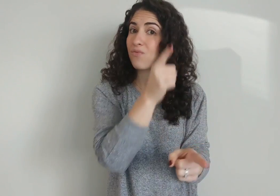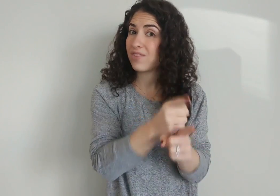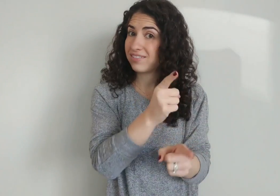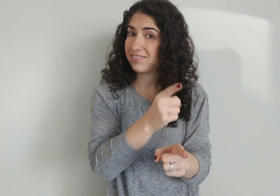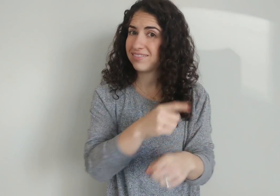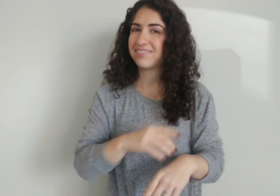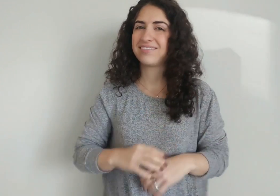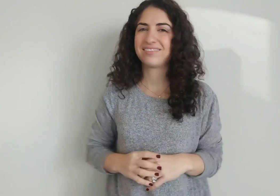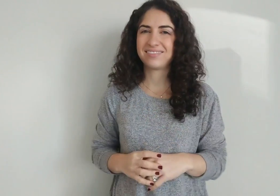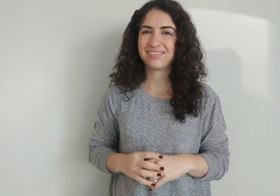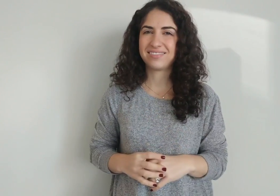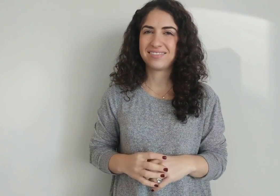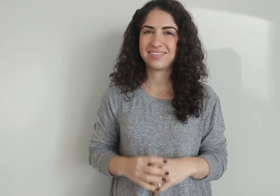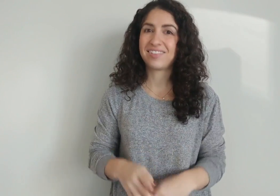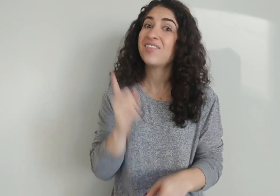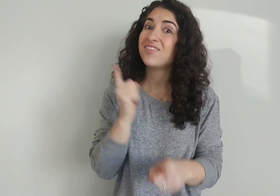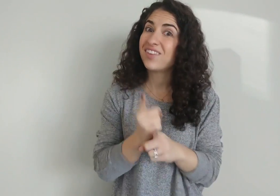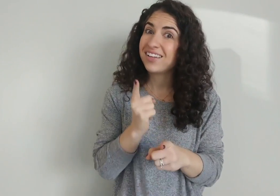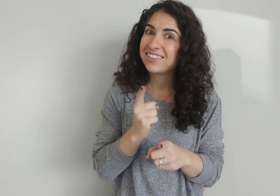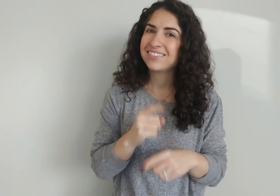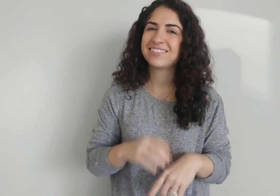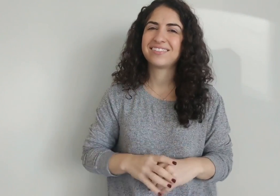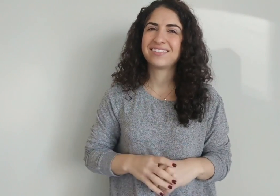RIGHT. RIGHT.